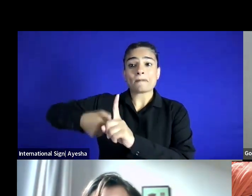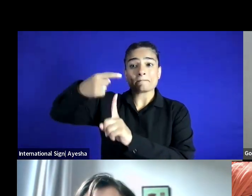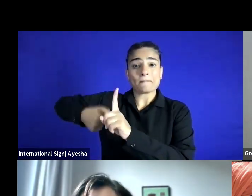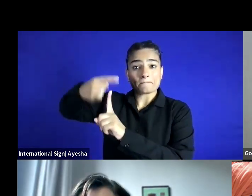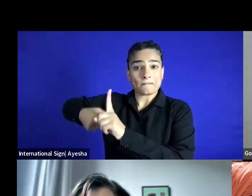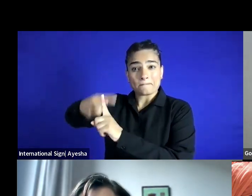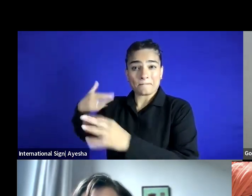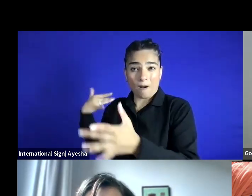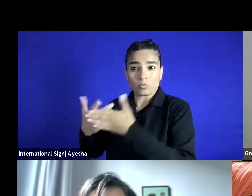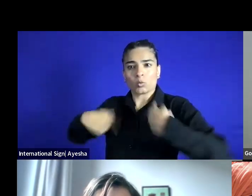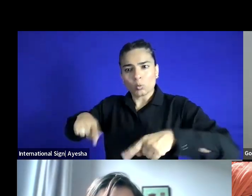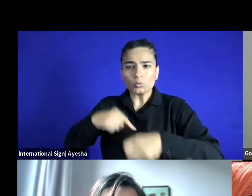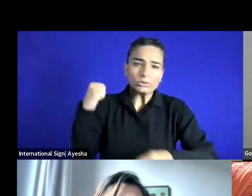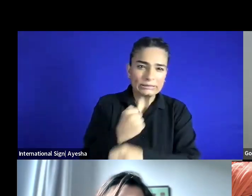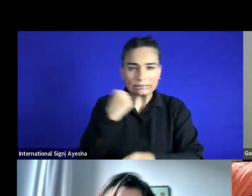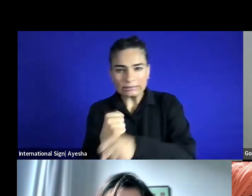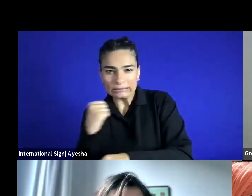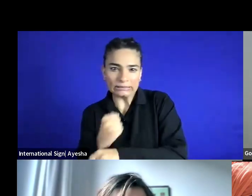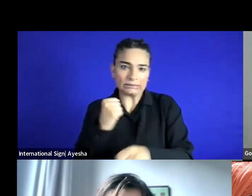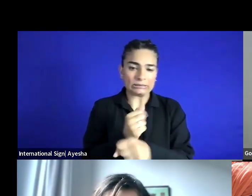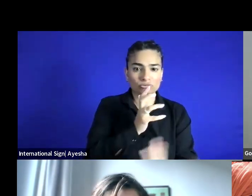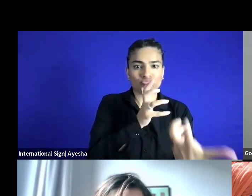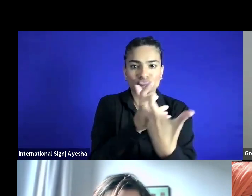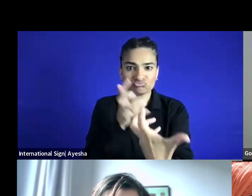a much, much larger number of participants. So,